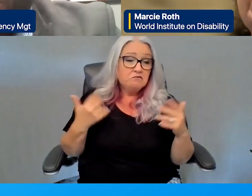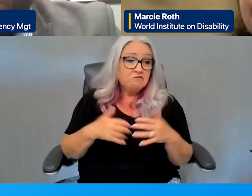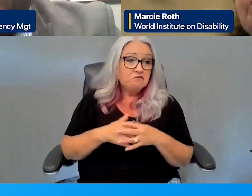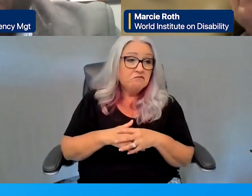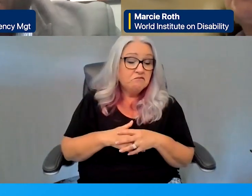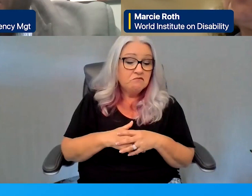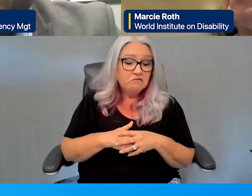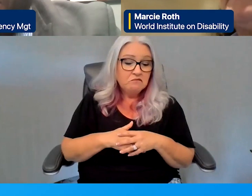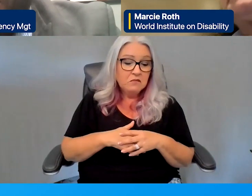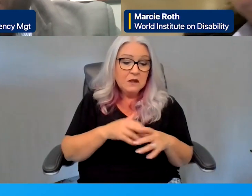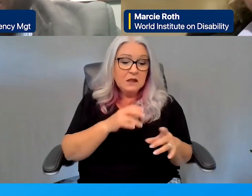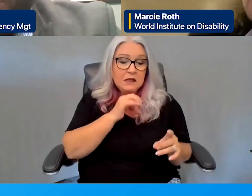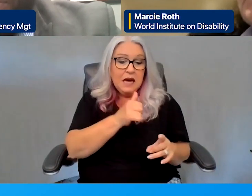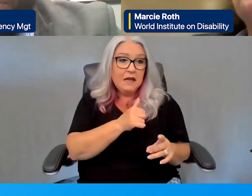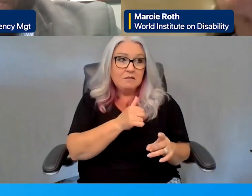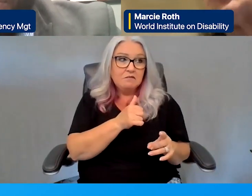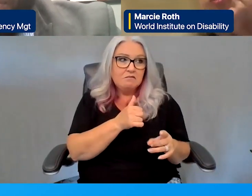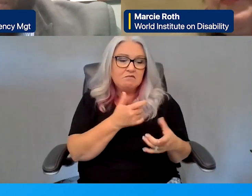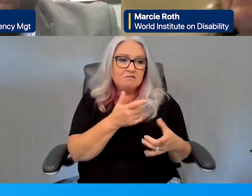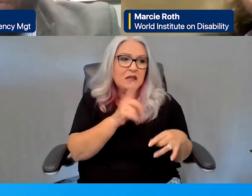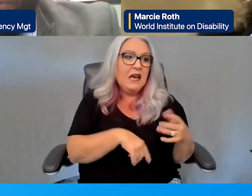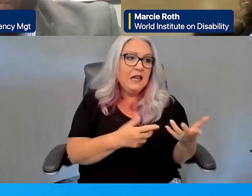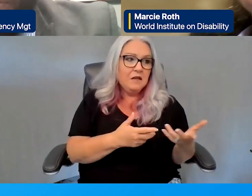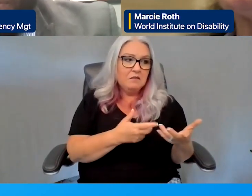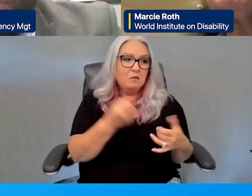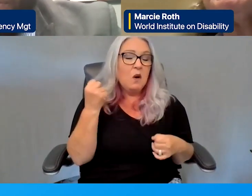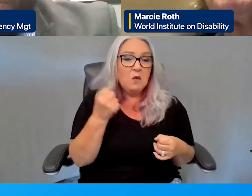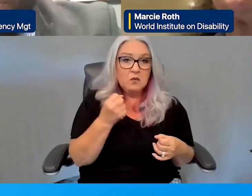going to do it. They can't do it. They won't do it. They don't have the resources to do